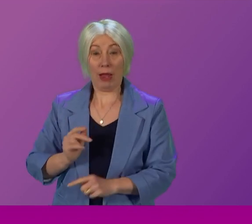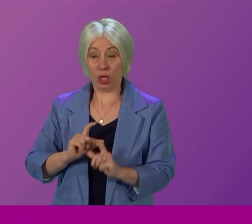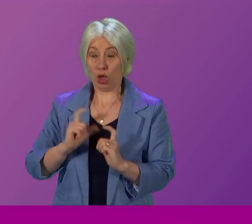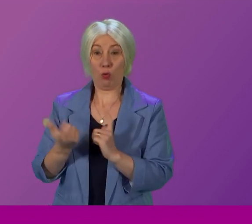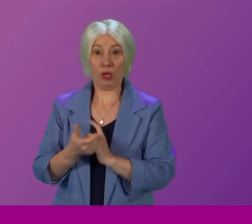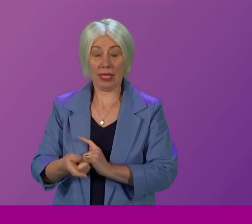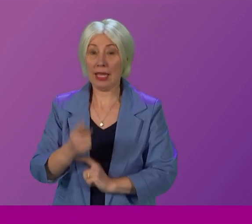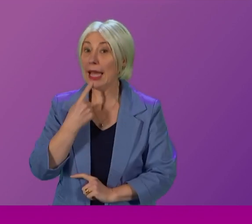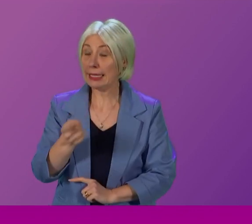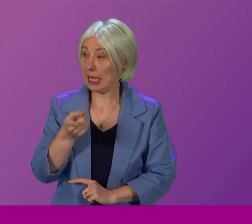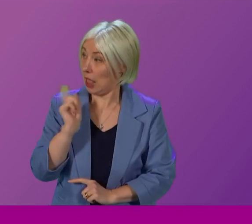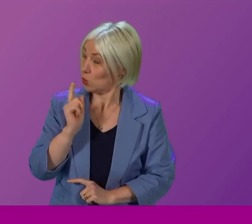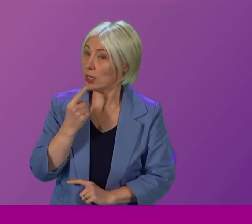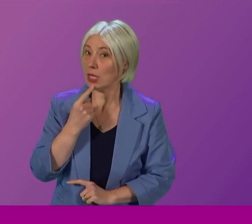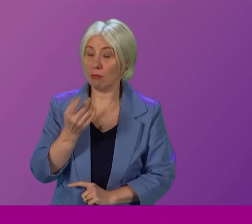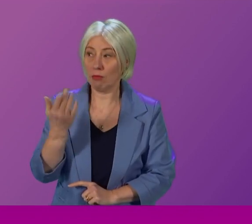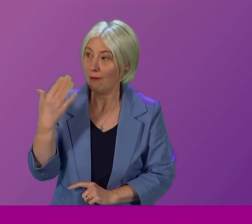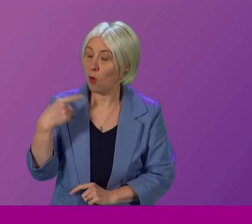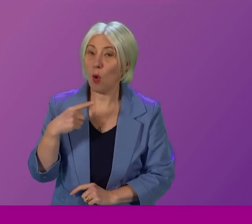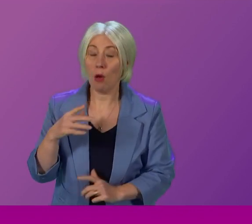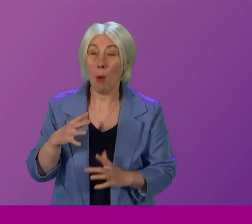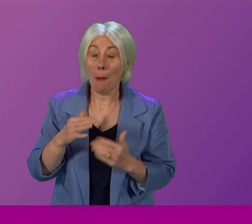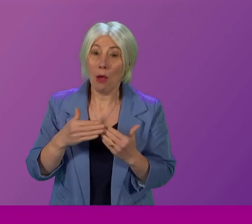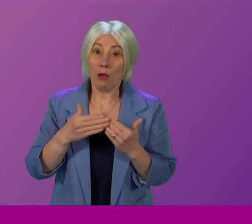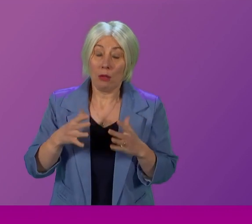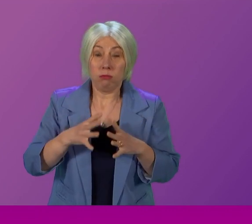I said last week and have said before, the overwhelming majority of them only